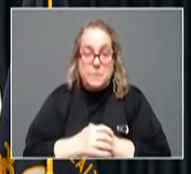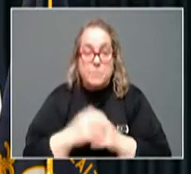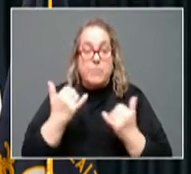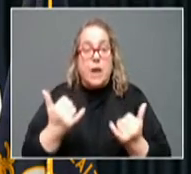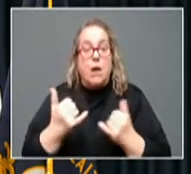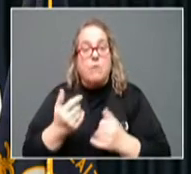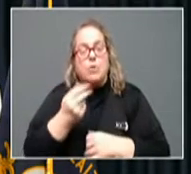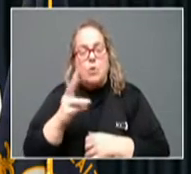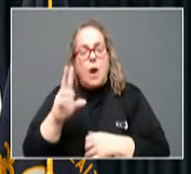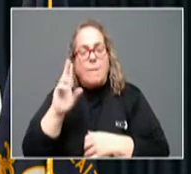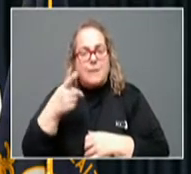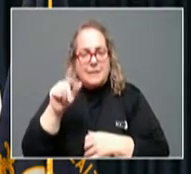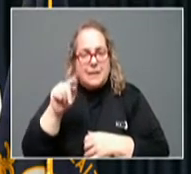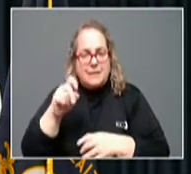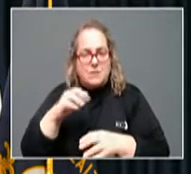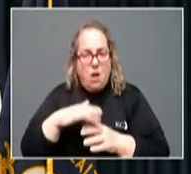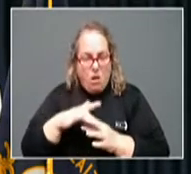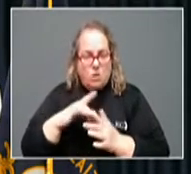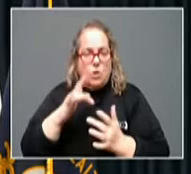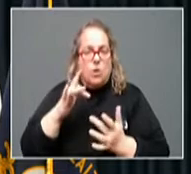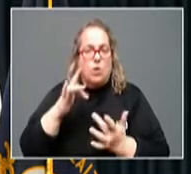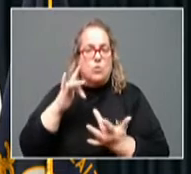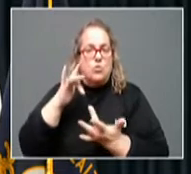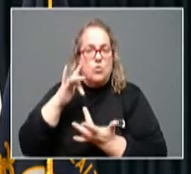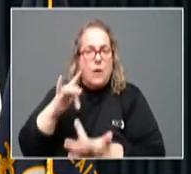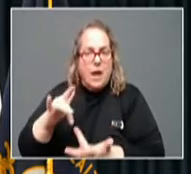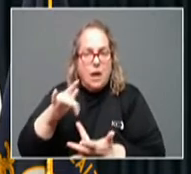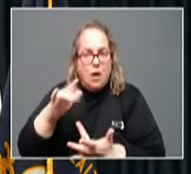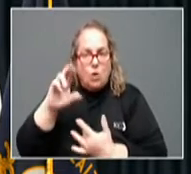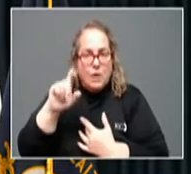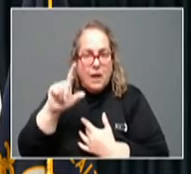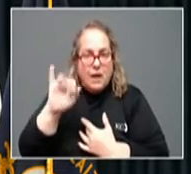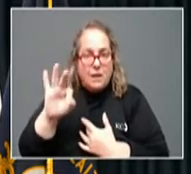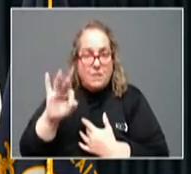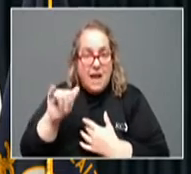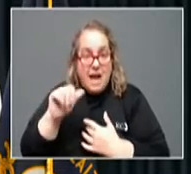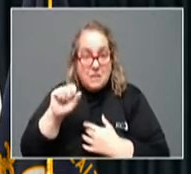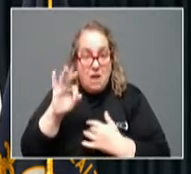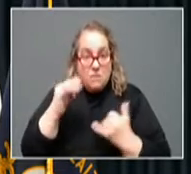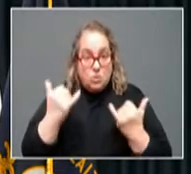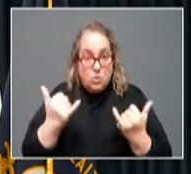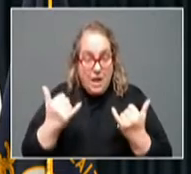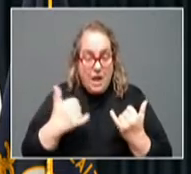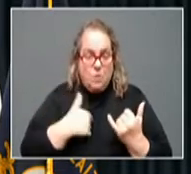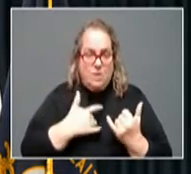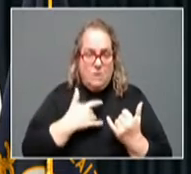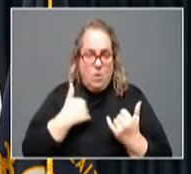tornado relief first, as of today, we believe we are now 41% through debris